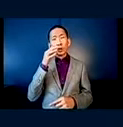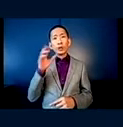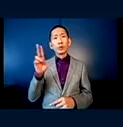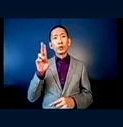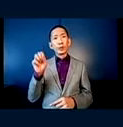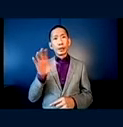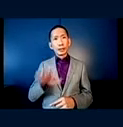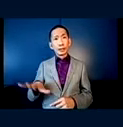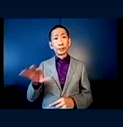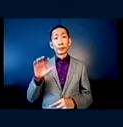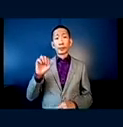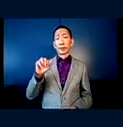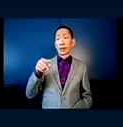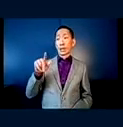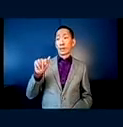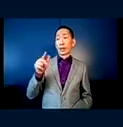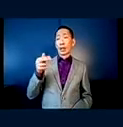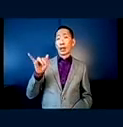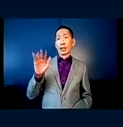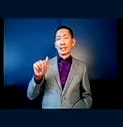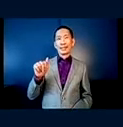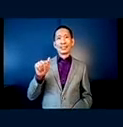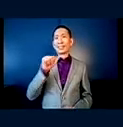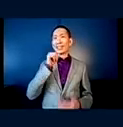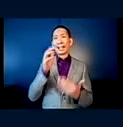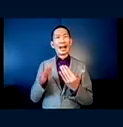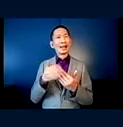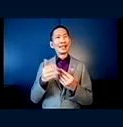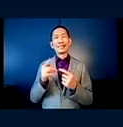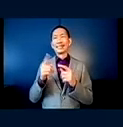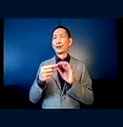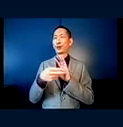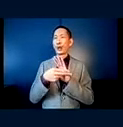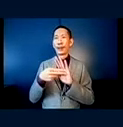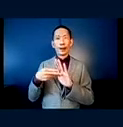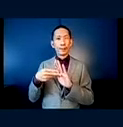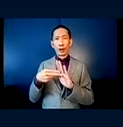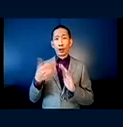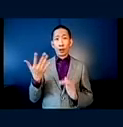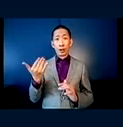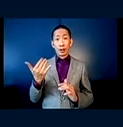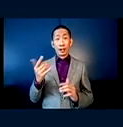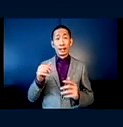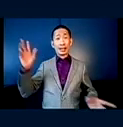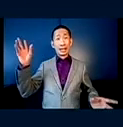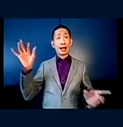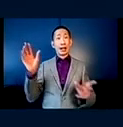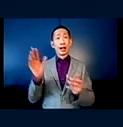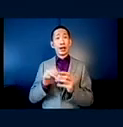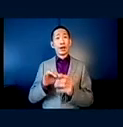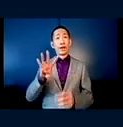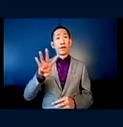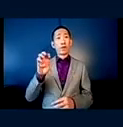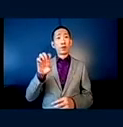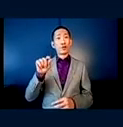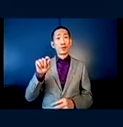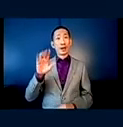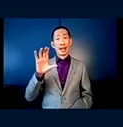APPLY TO RURAL U.S. OVERALL. APPALACHIA DEFIES EASY